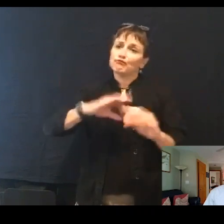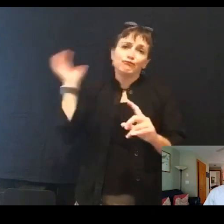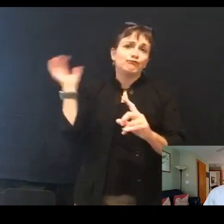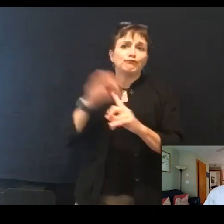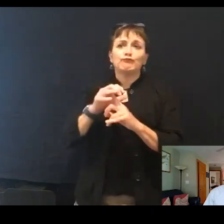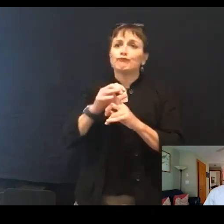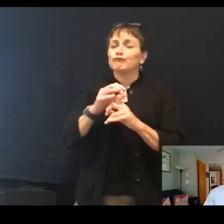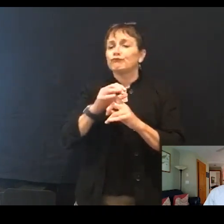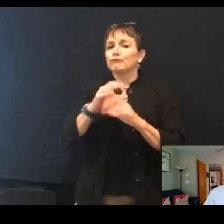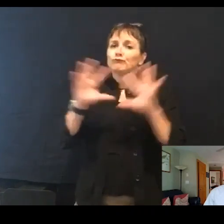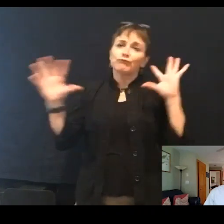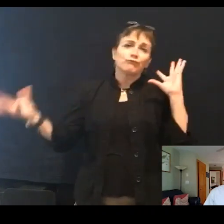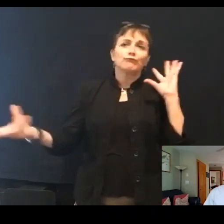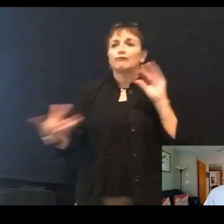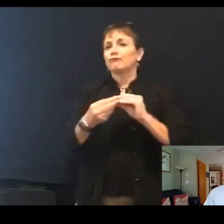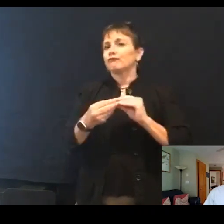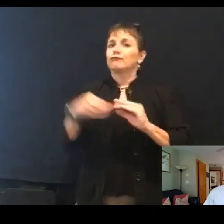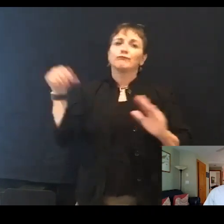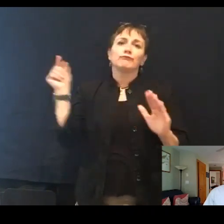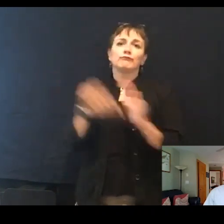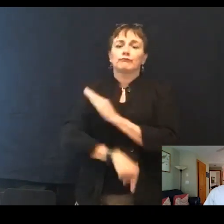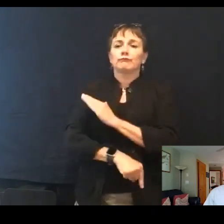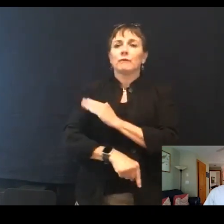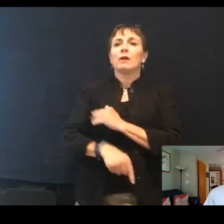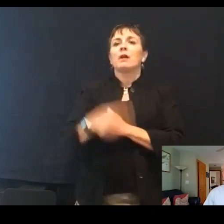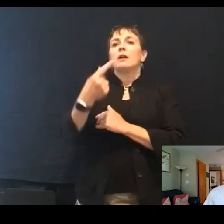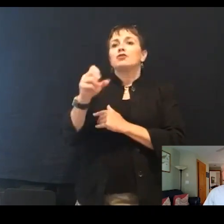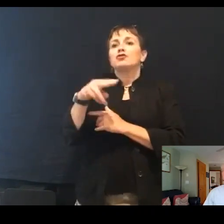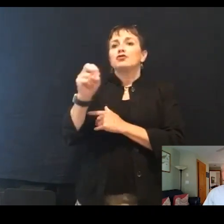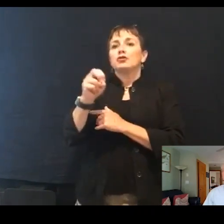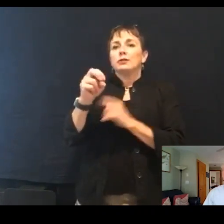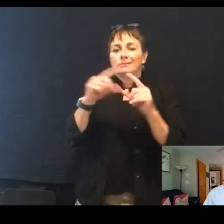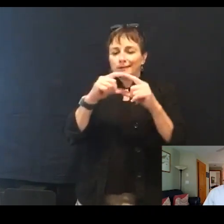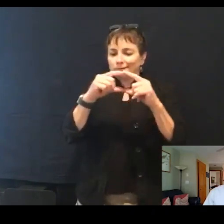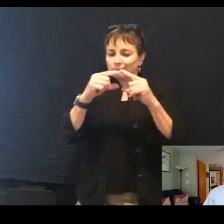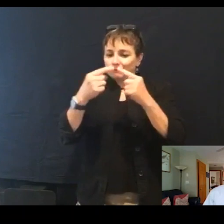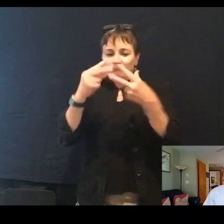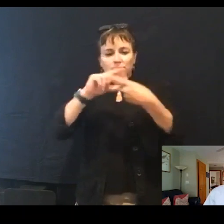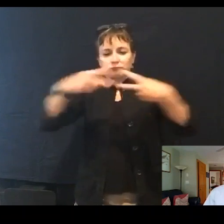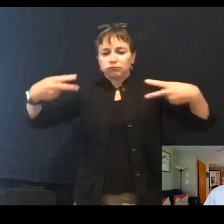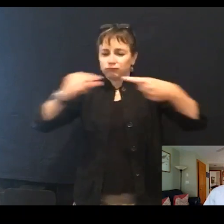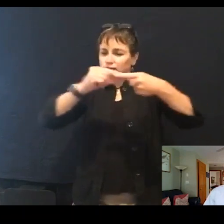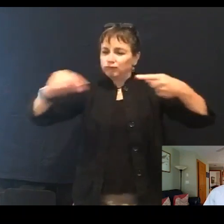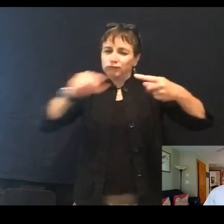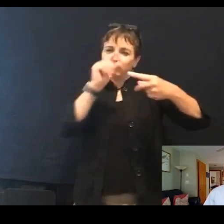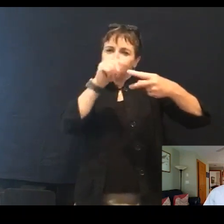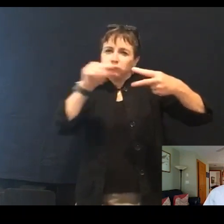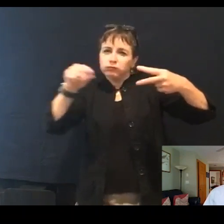comprehensive gene panel test. It's the best test you can get on the market at the moment.